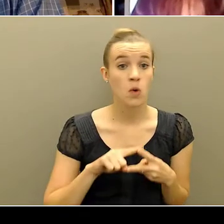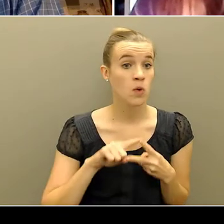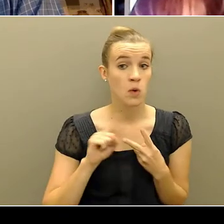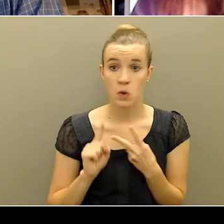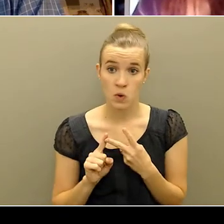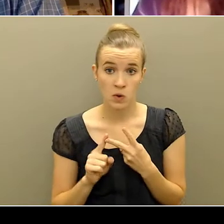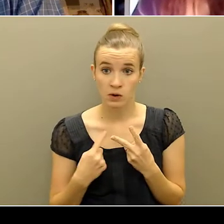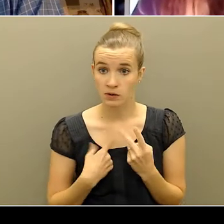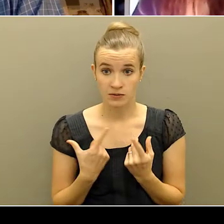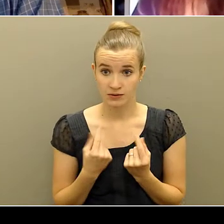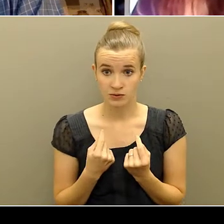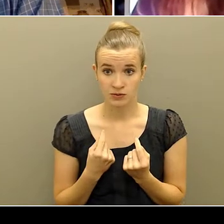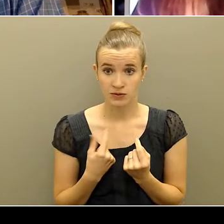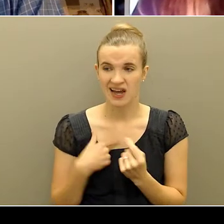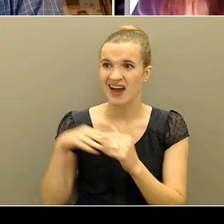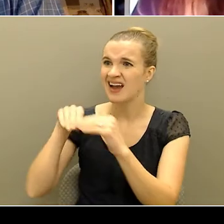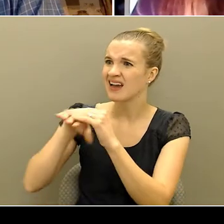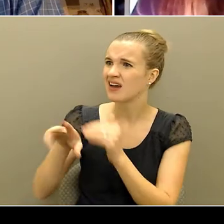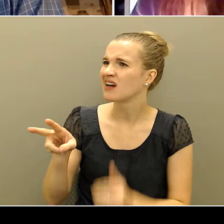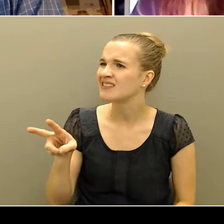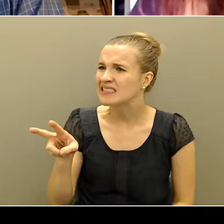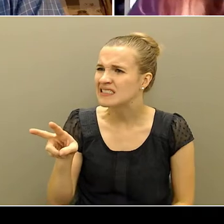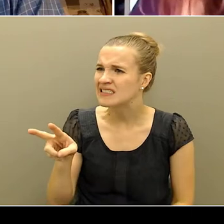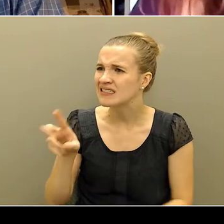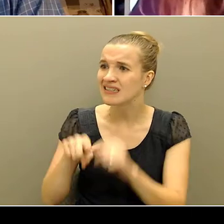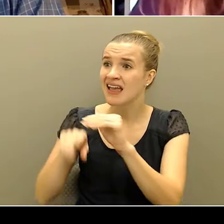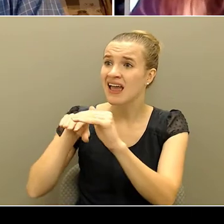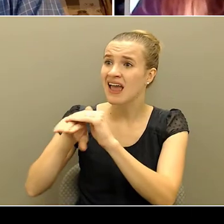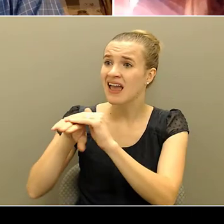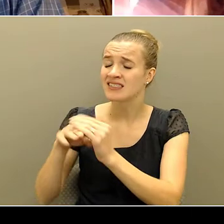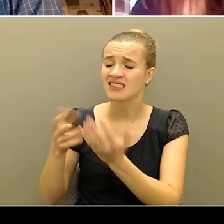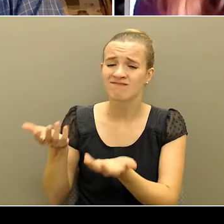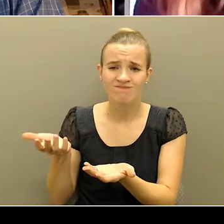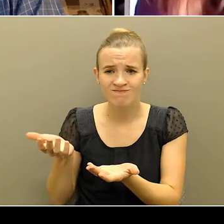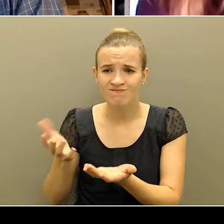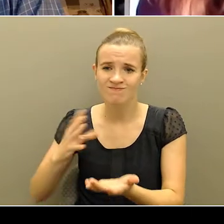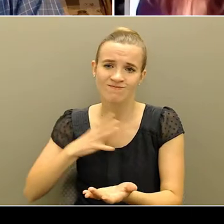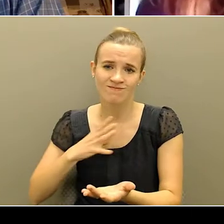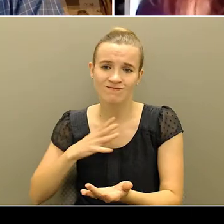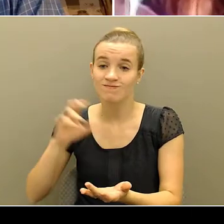to go to the cafe that's like right nearby, and maybe have an experience